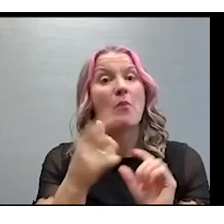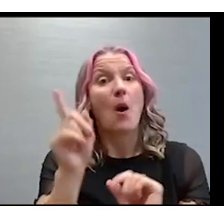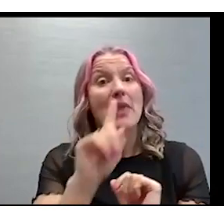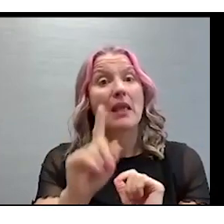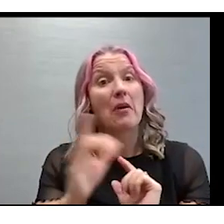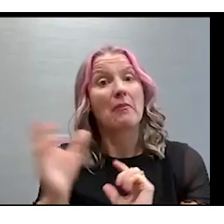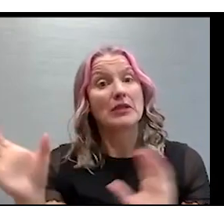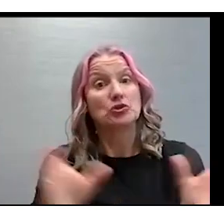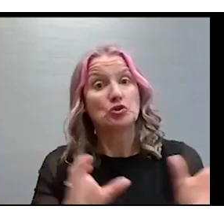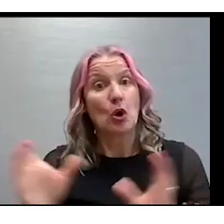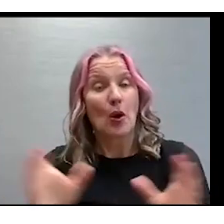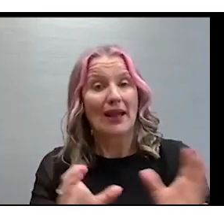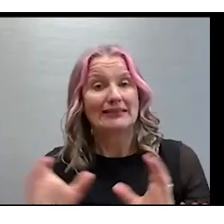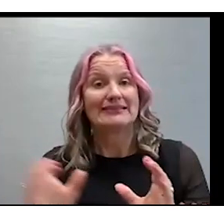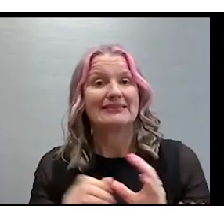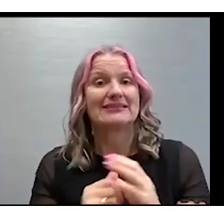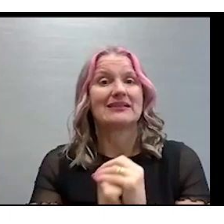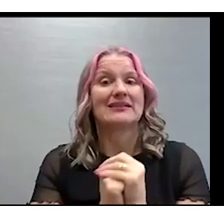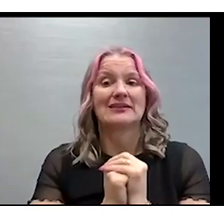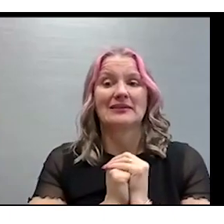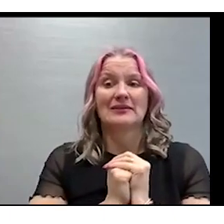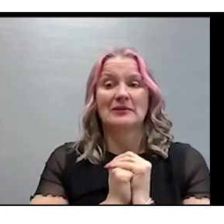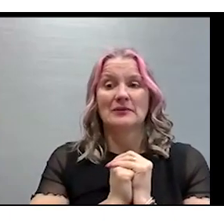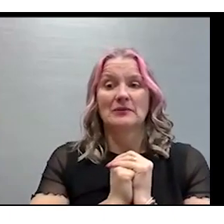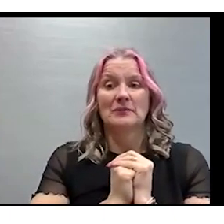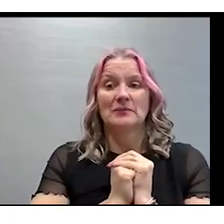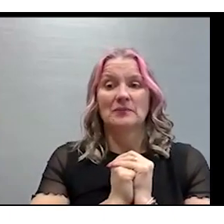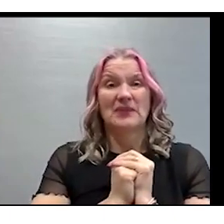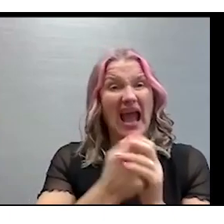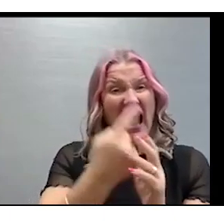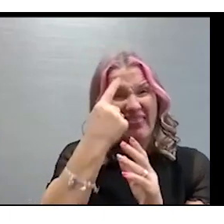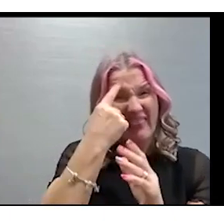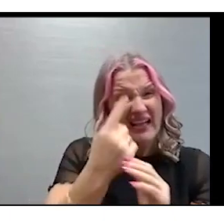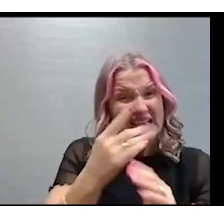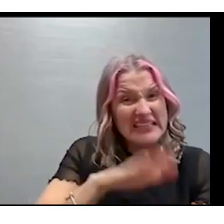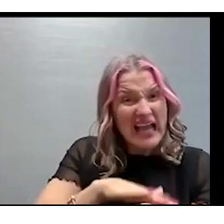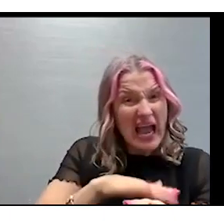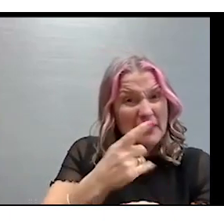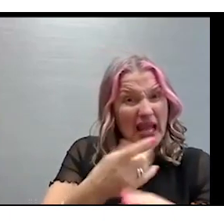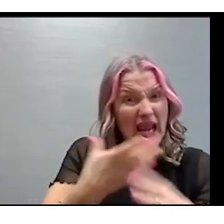OK. I think we're close to time. I don't think there's any other